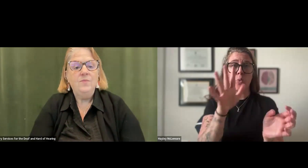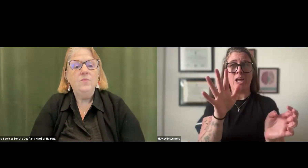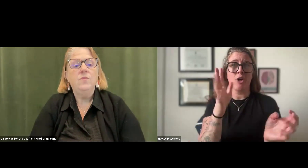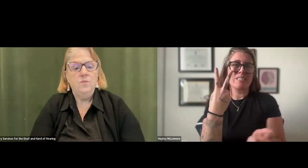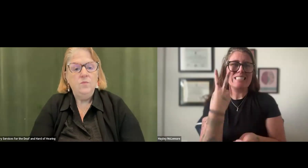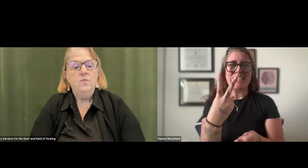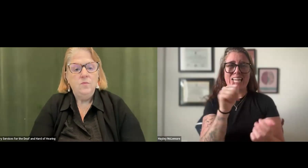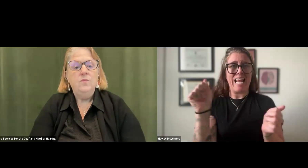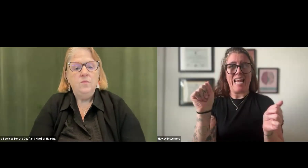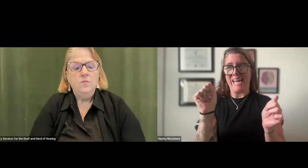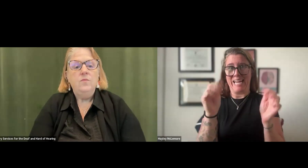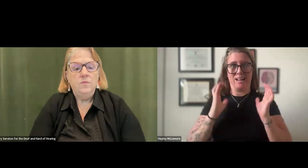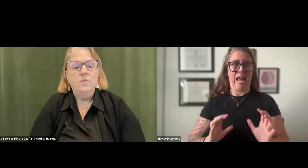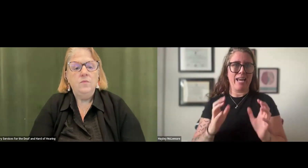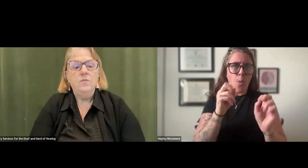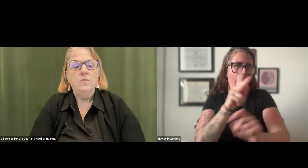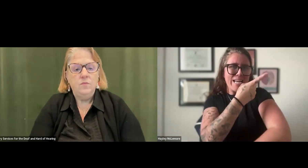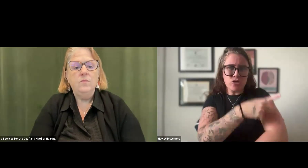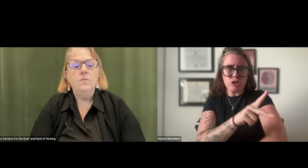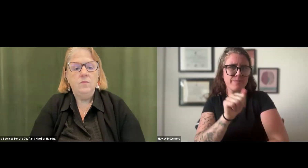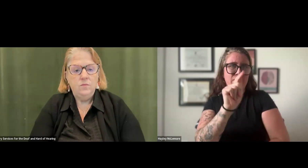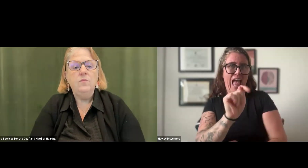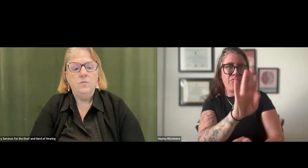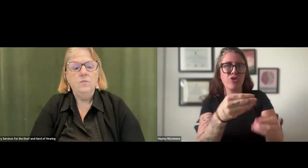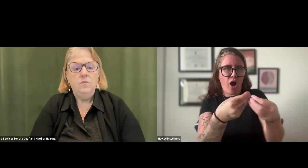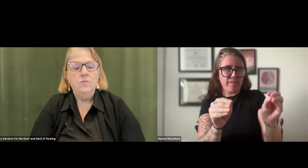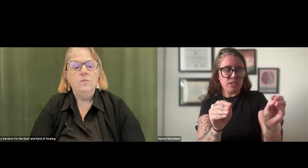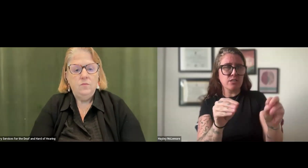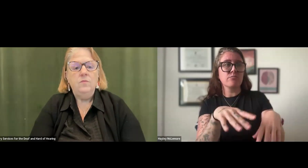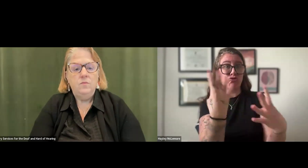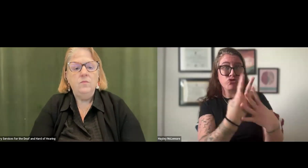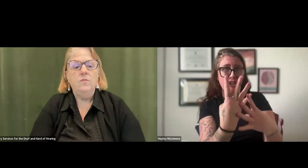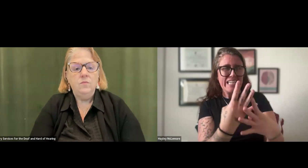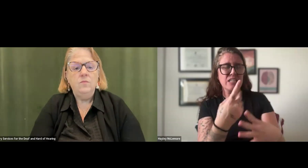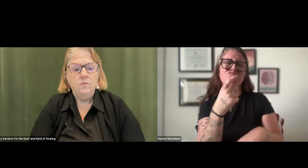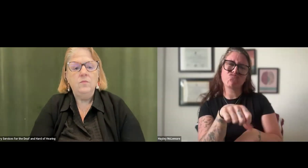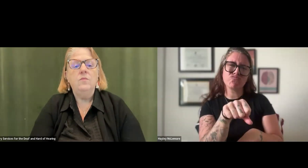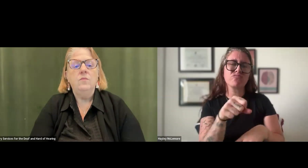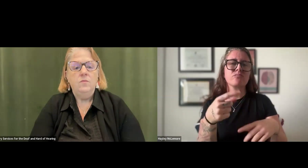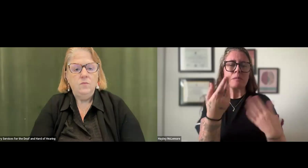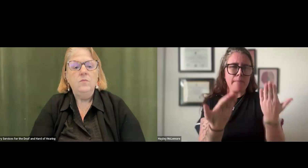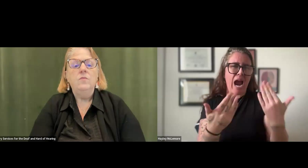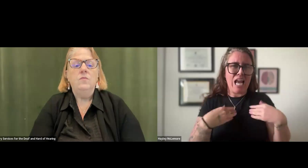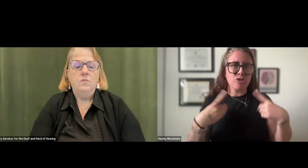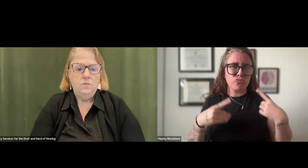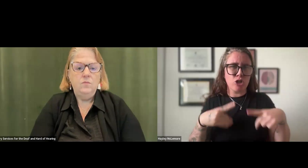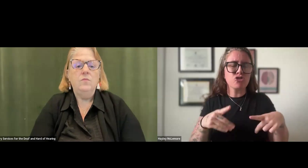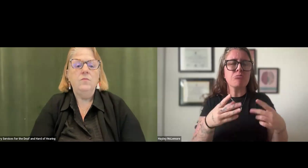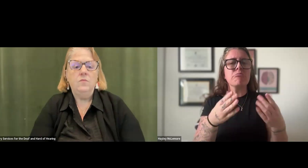Yeah, at times that does happen. At times a doctor will see any client or patient at their office. They would screen them there,